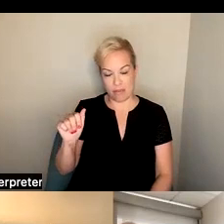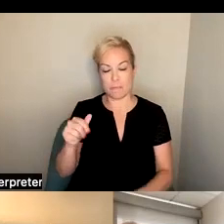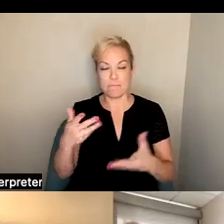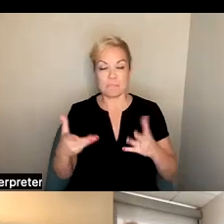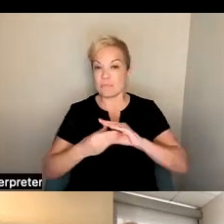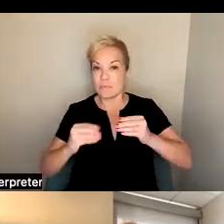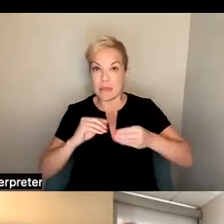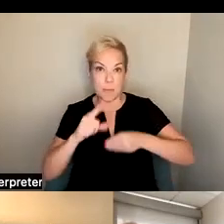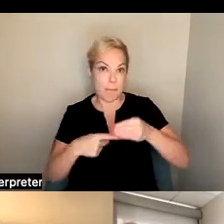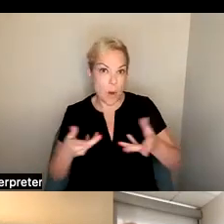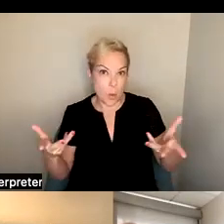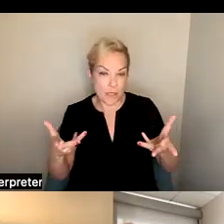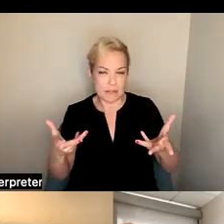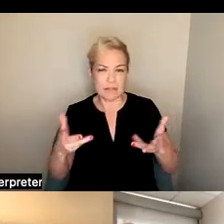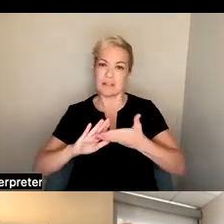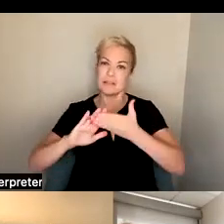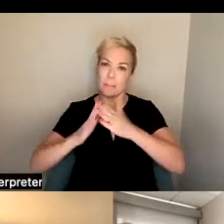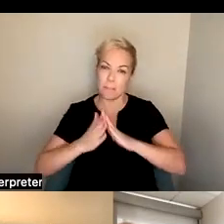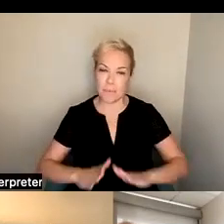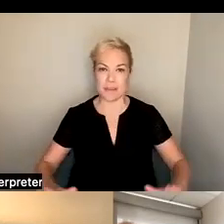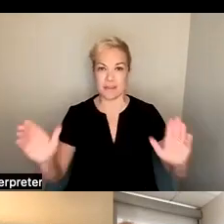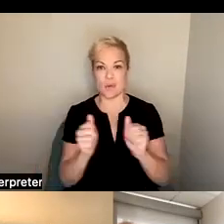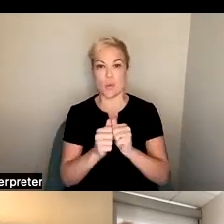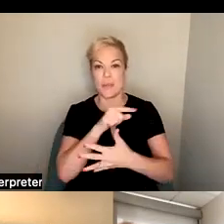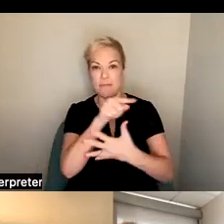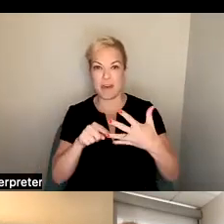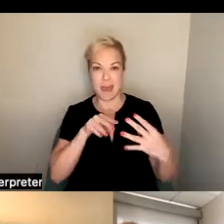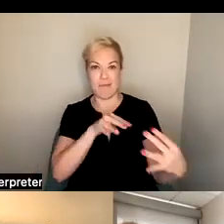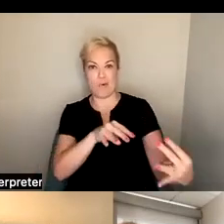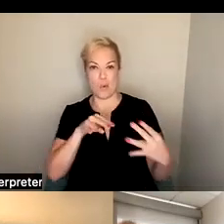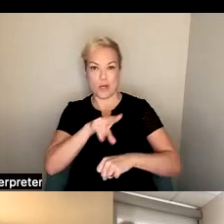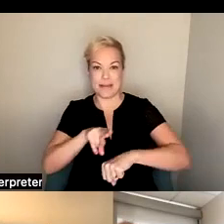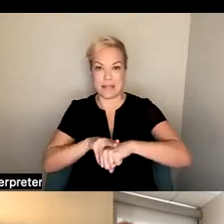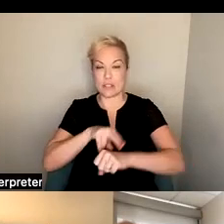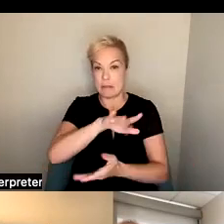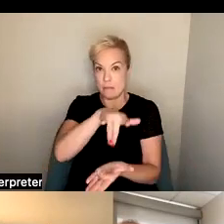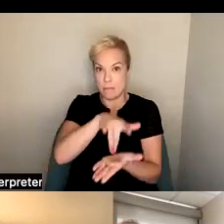to the five warring nations, which is symbolized by the wampum belt in the middle. You sometimes